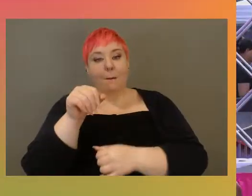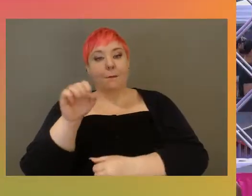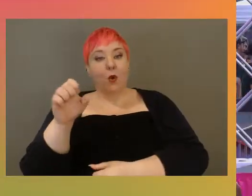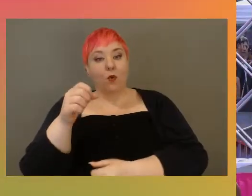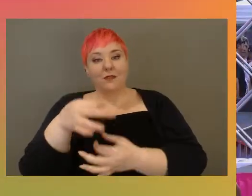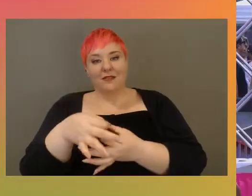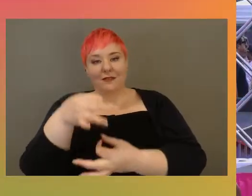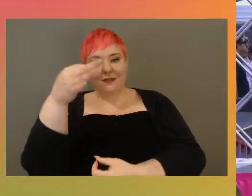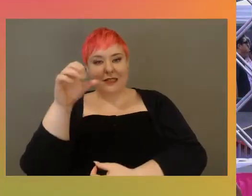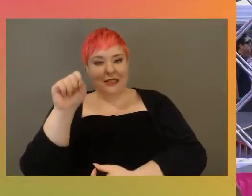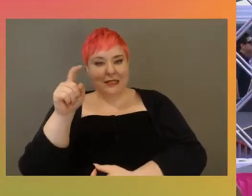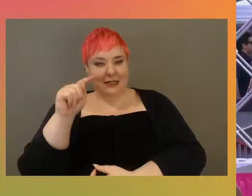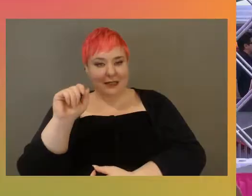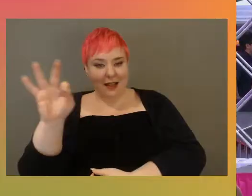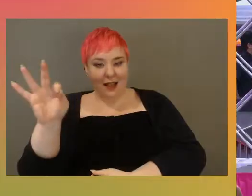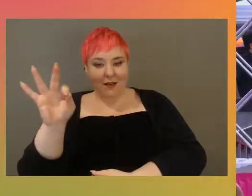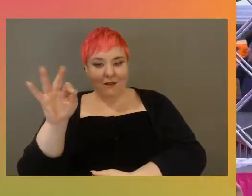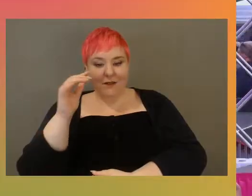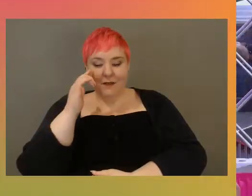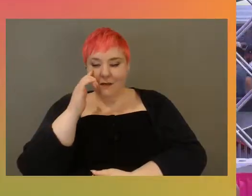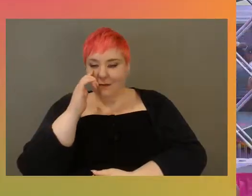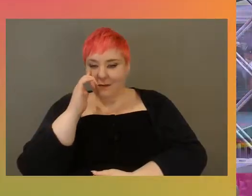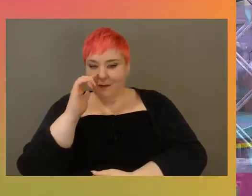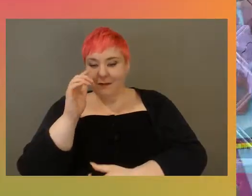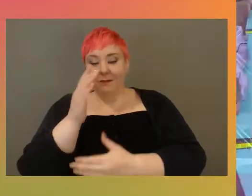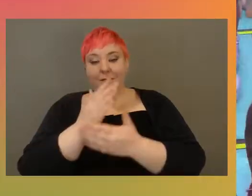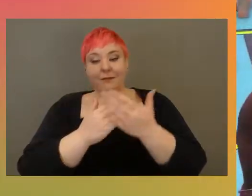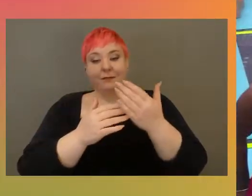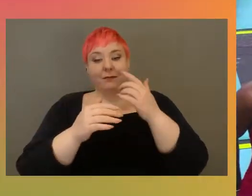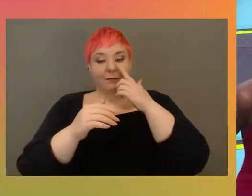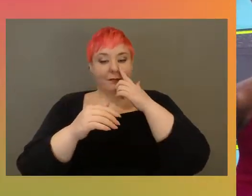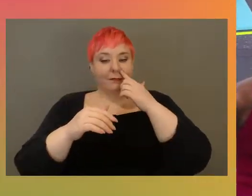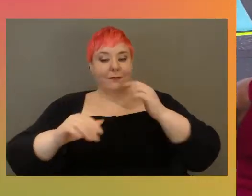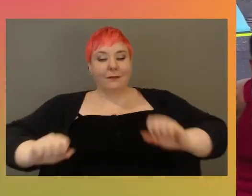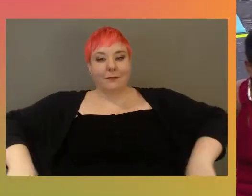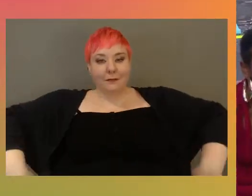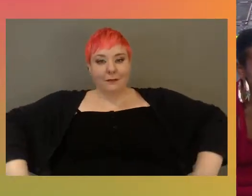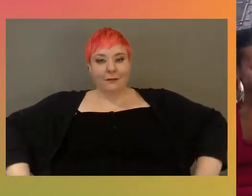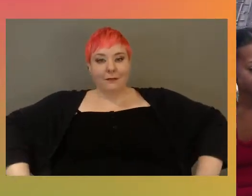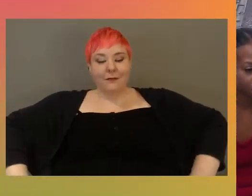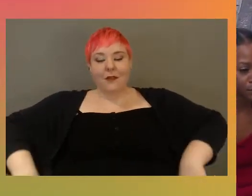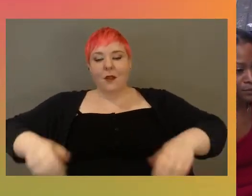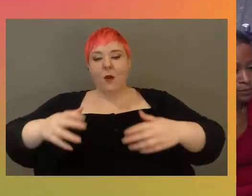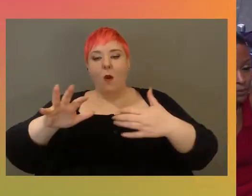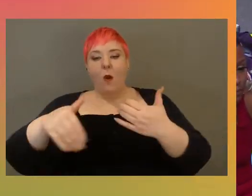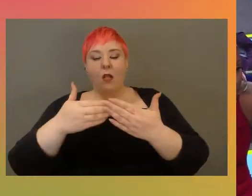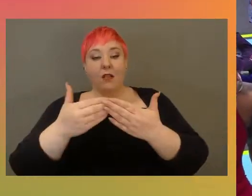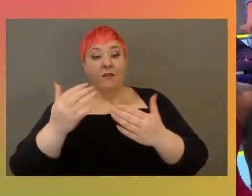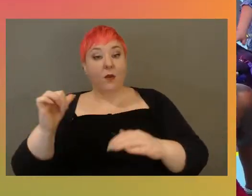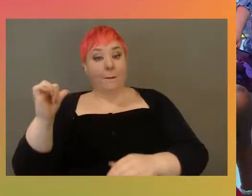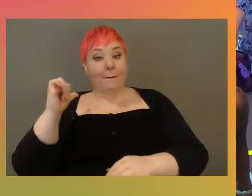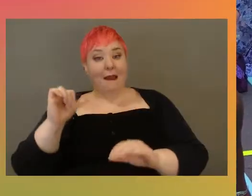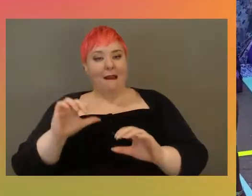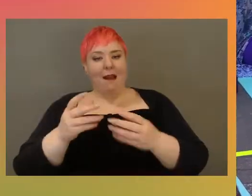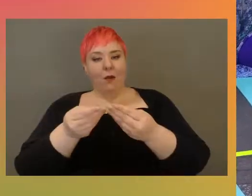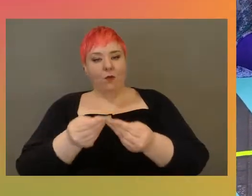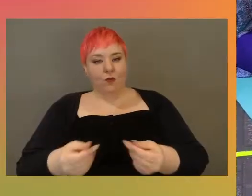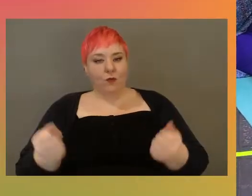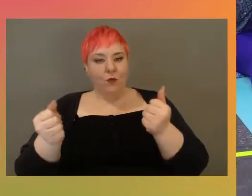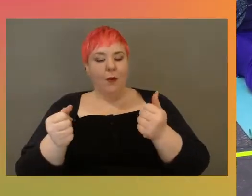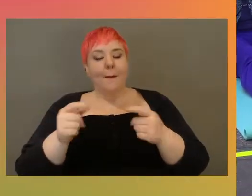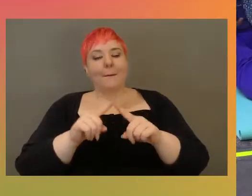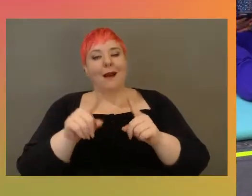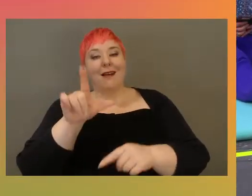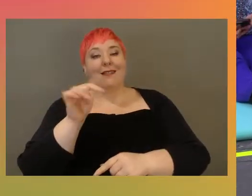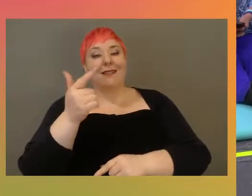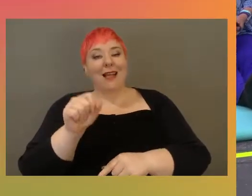OTHER WAY DOWN THE AVENUE.